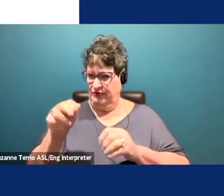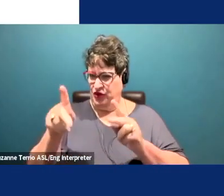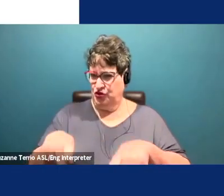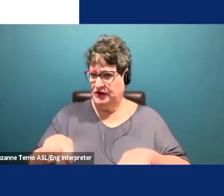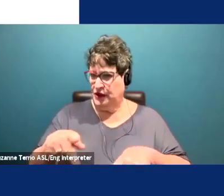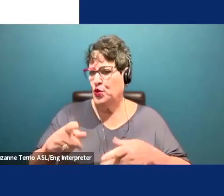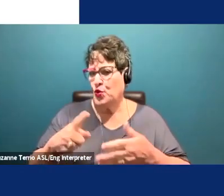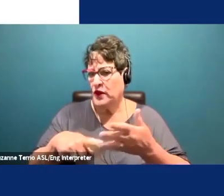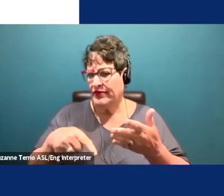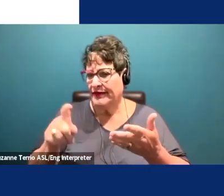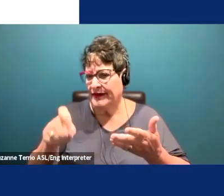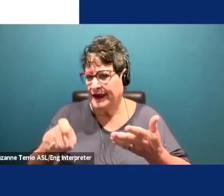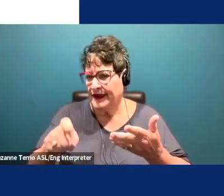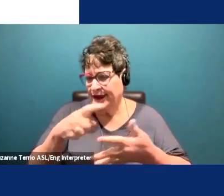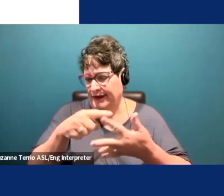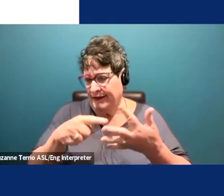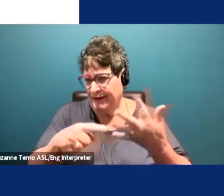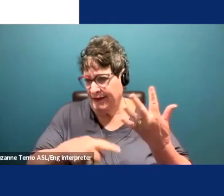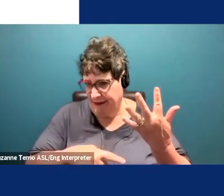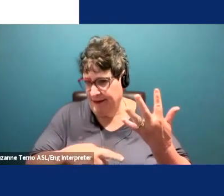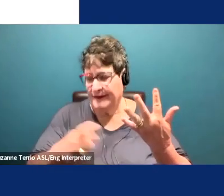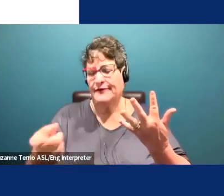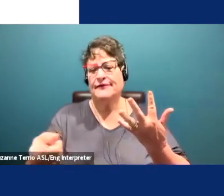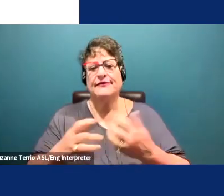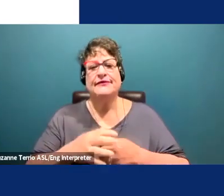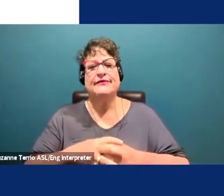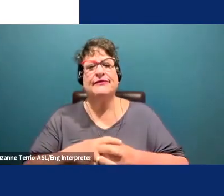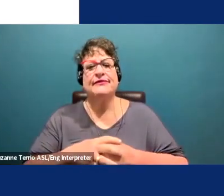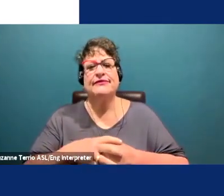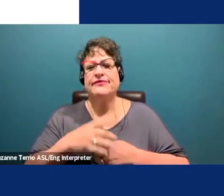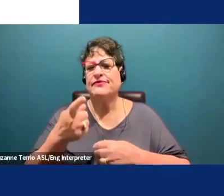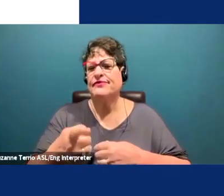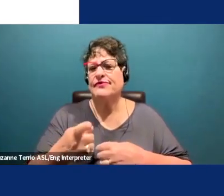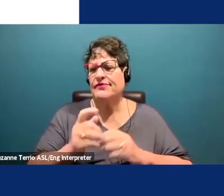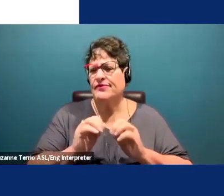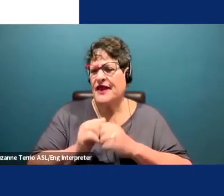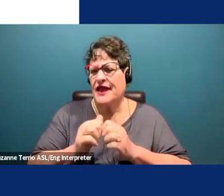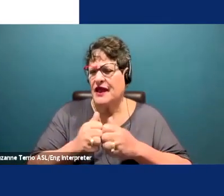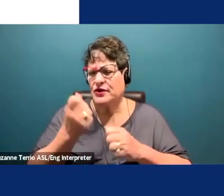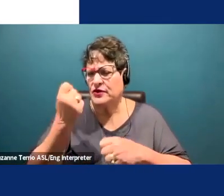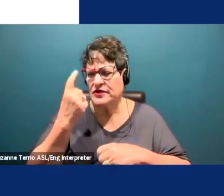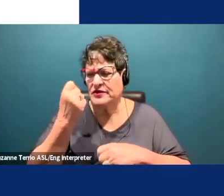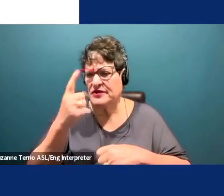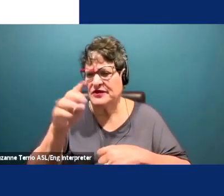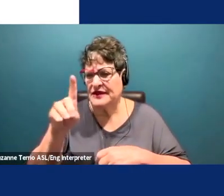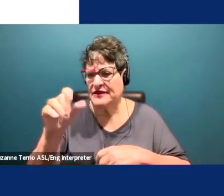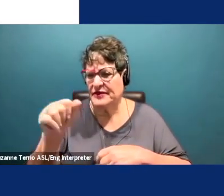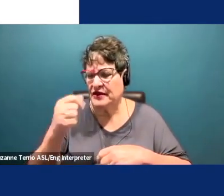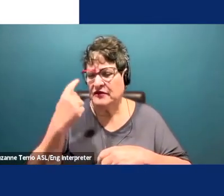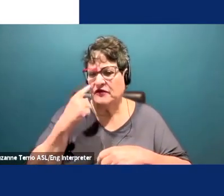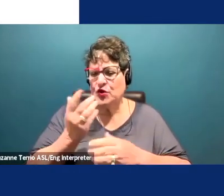Now, how do you understand disability as part of the case plan? Well, oftentimes, you know,